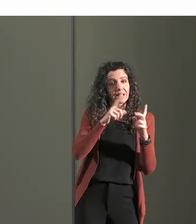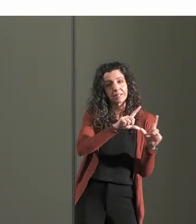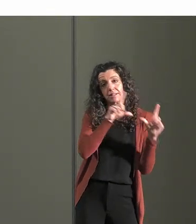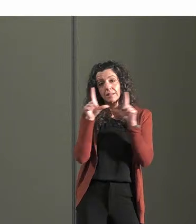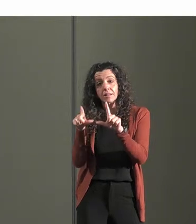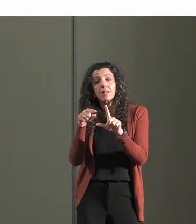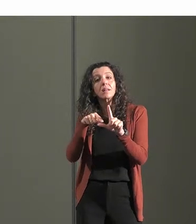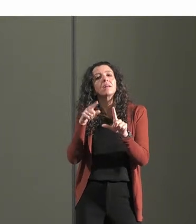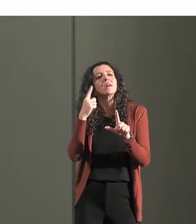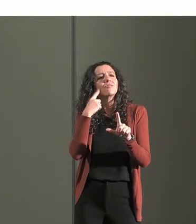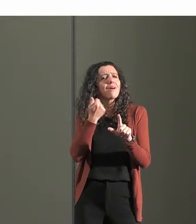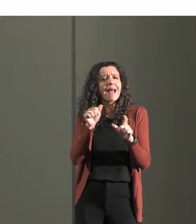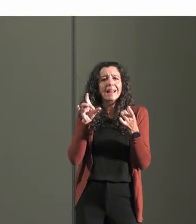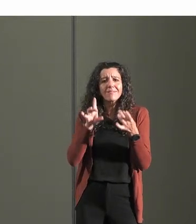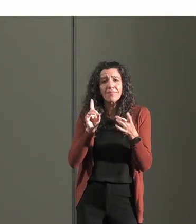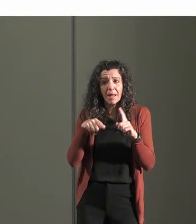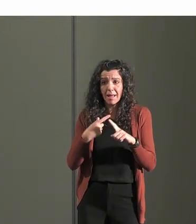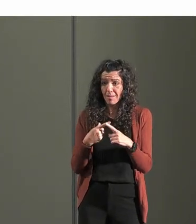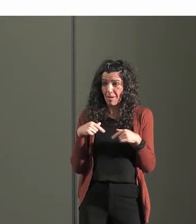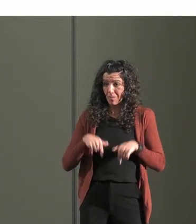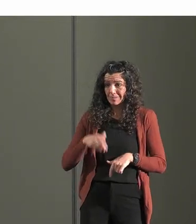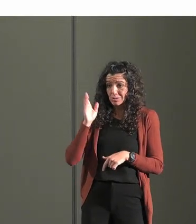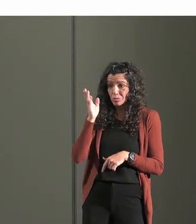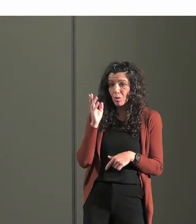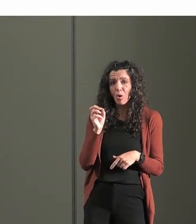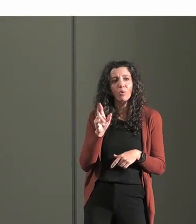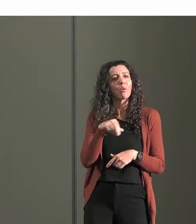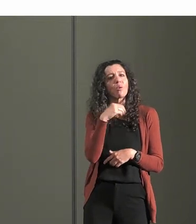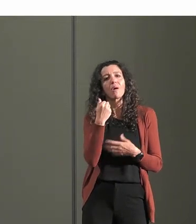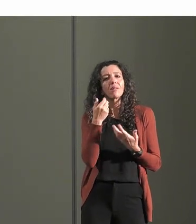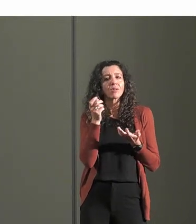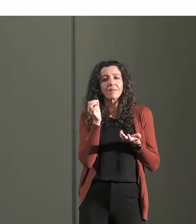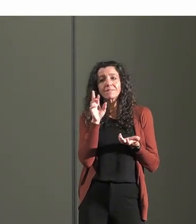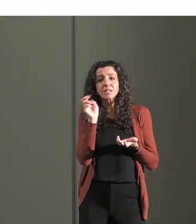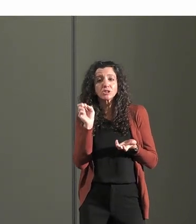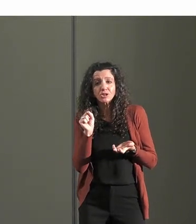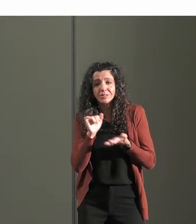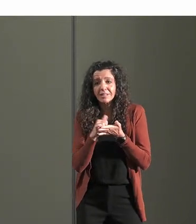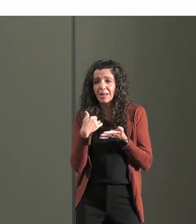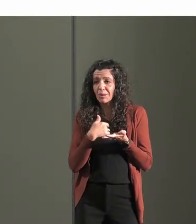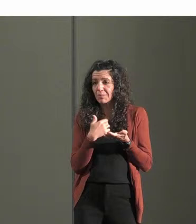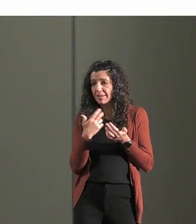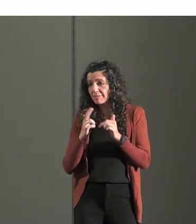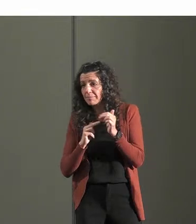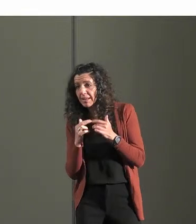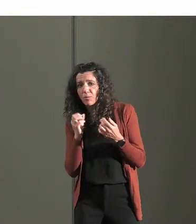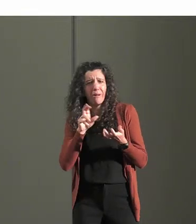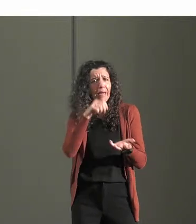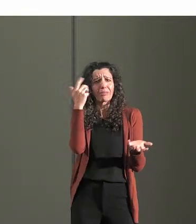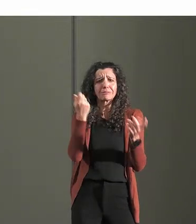QR code . Another one for getting the feedback on the